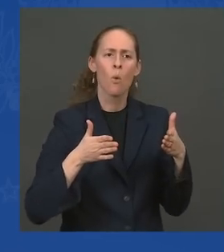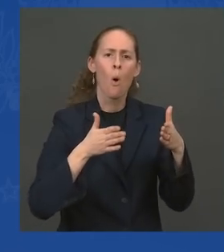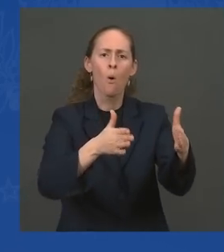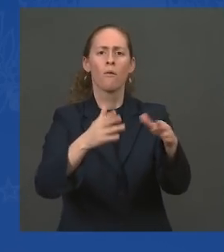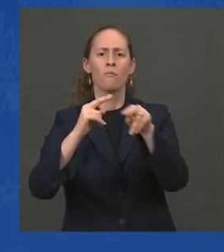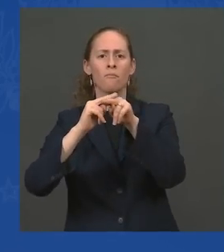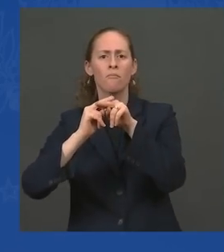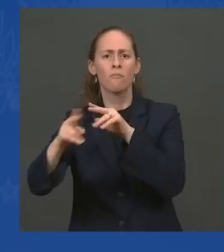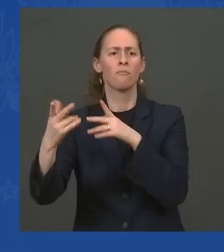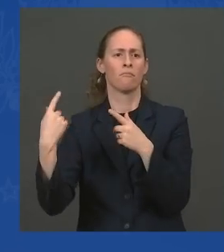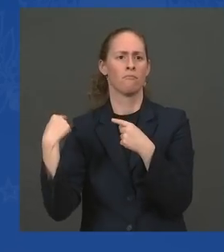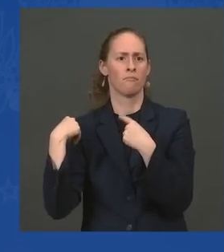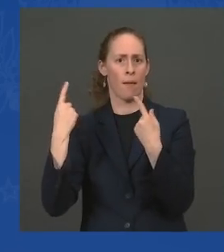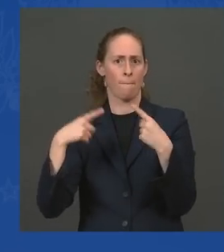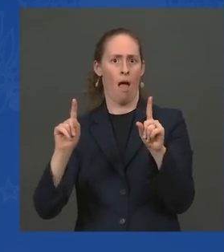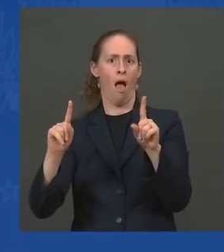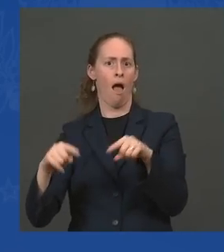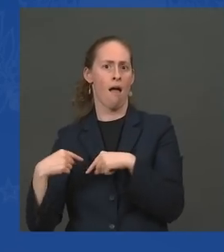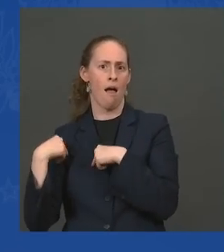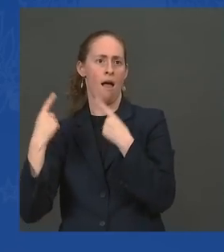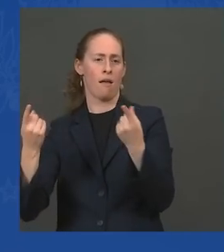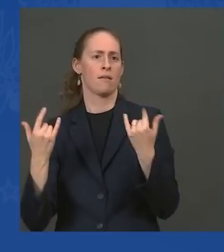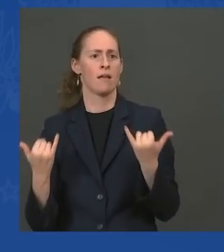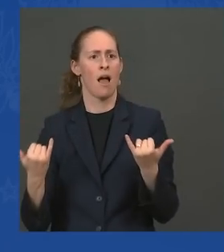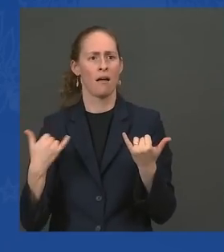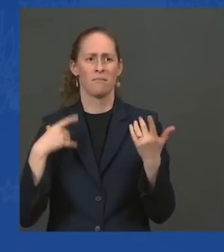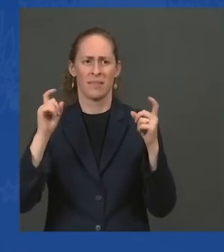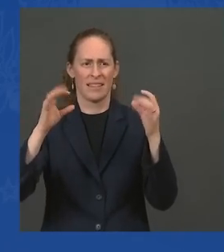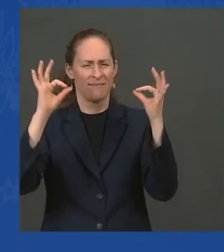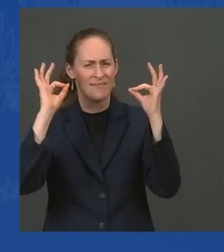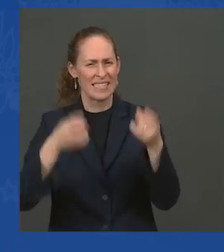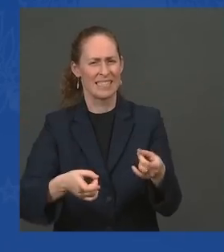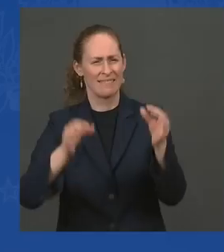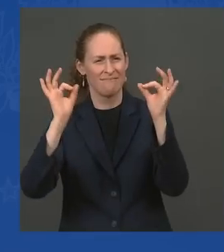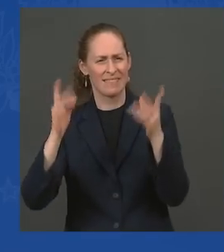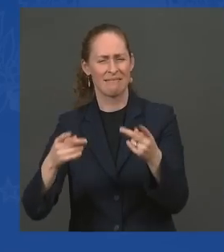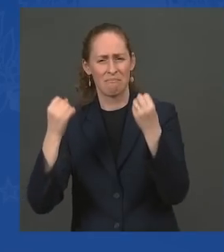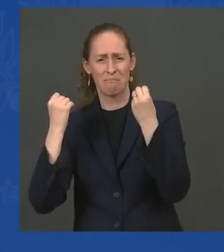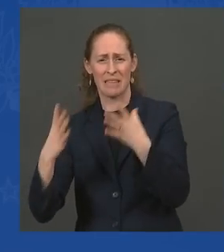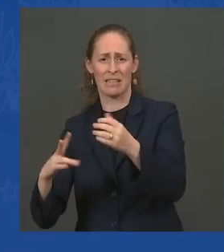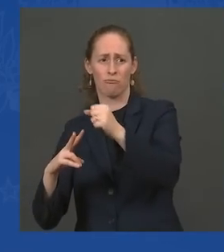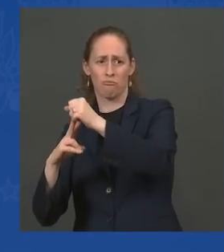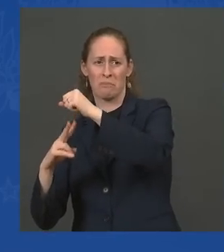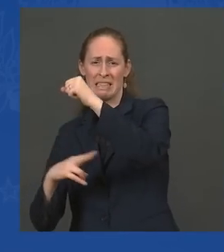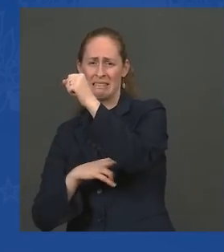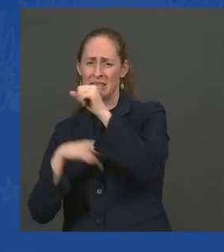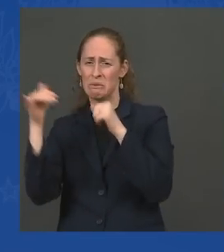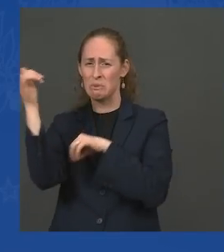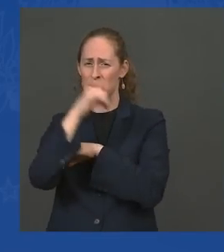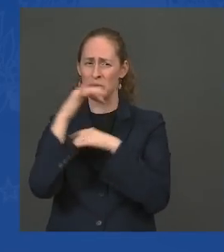fixing so many of those 1,200 bridges, 7,300 miles of roads here in Michigan